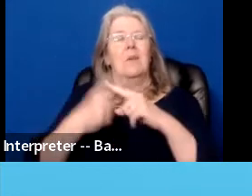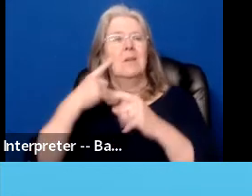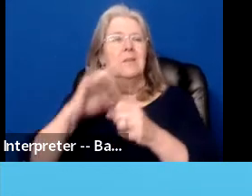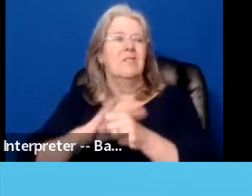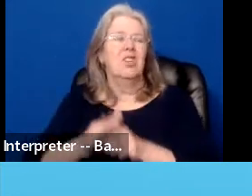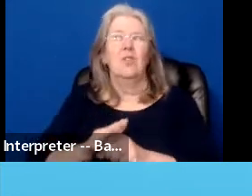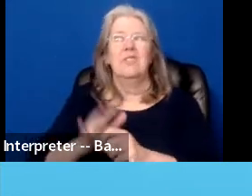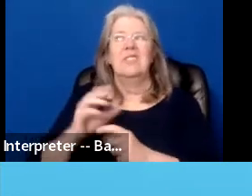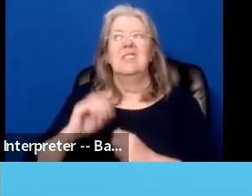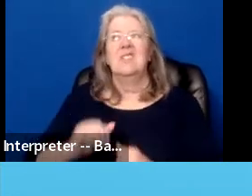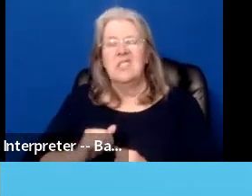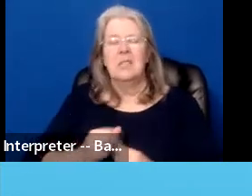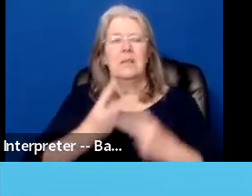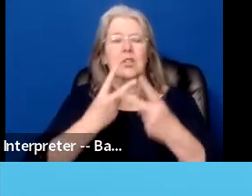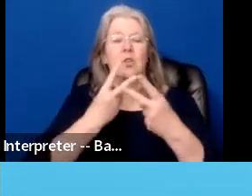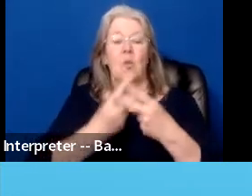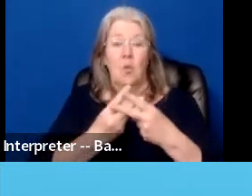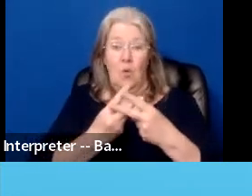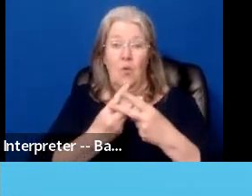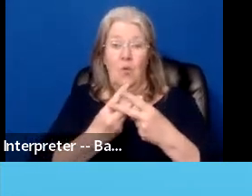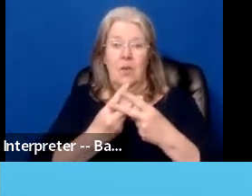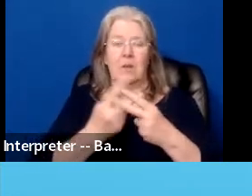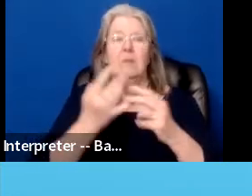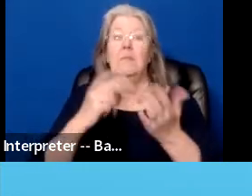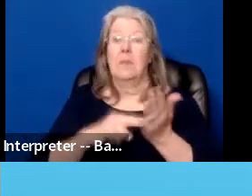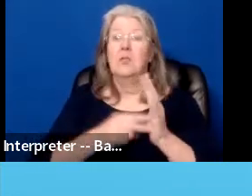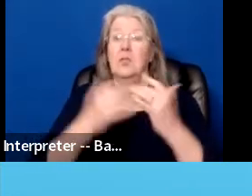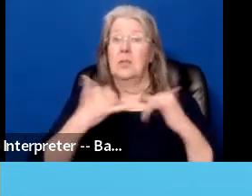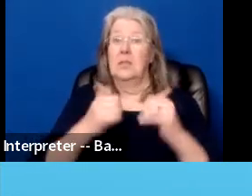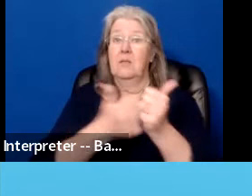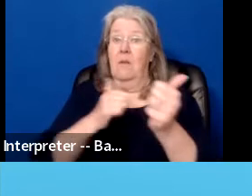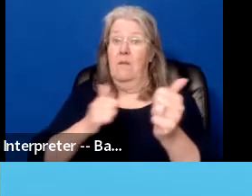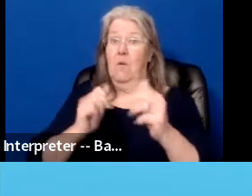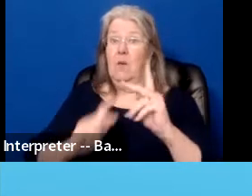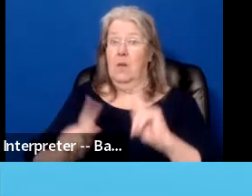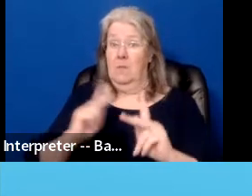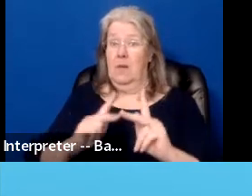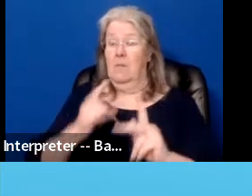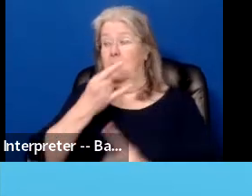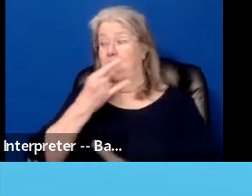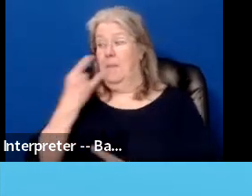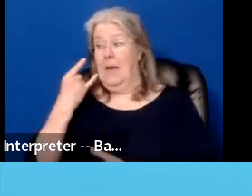So quarantine is again when you stay away from people or wear masks those types of things,